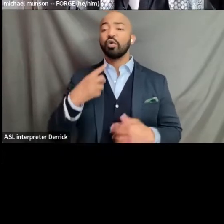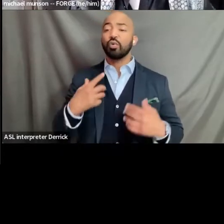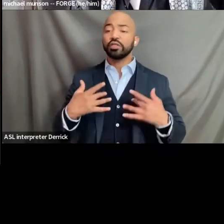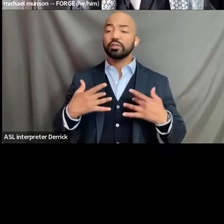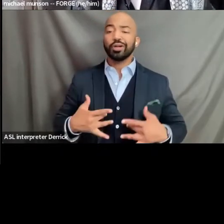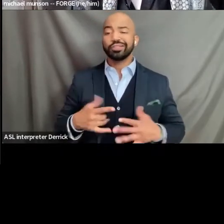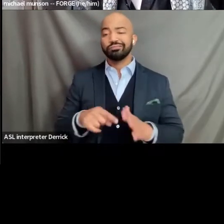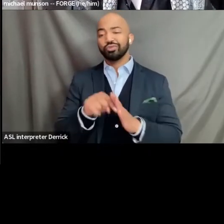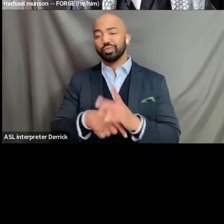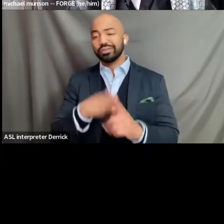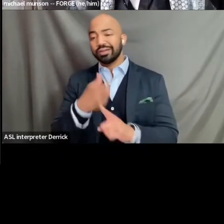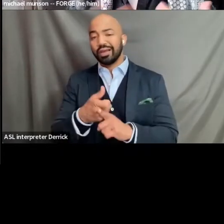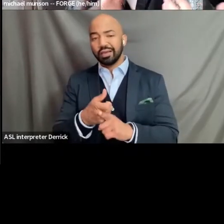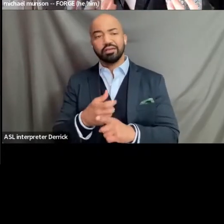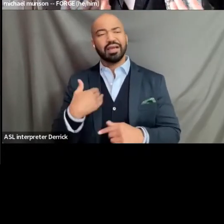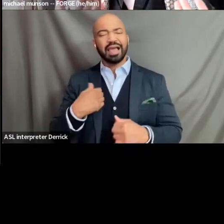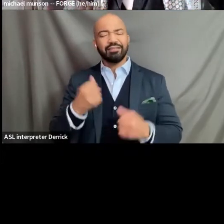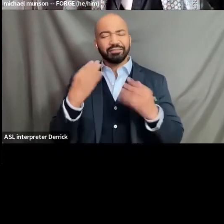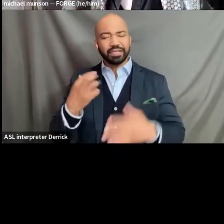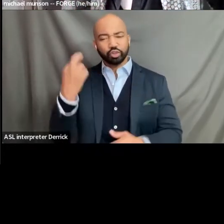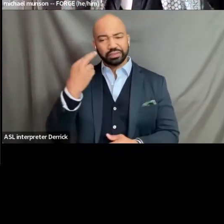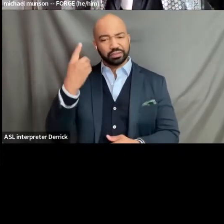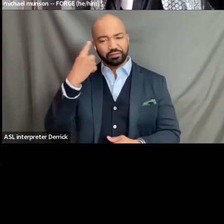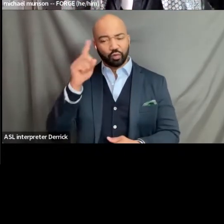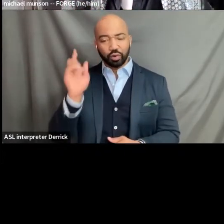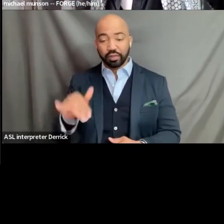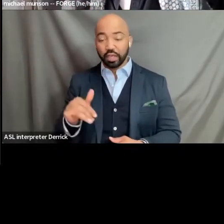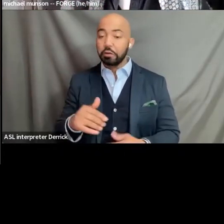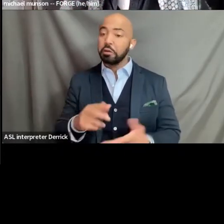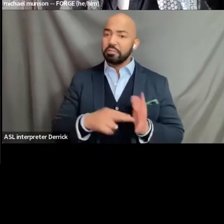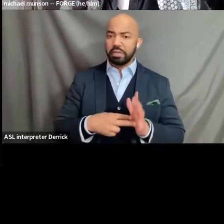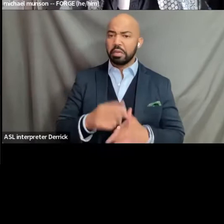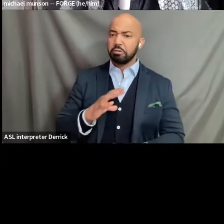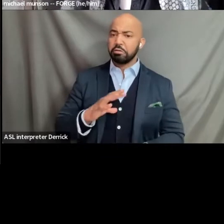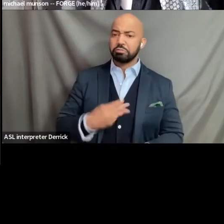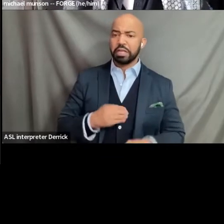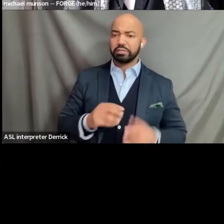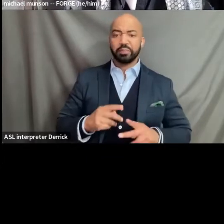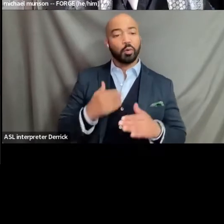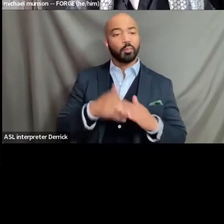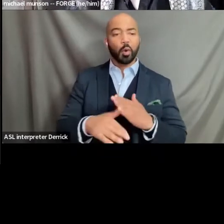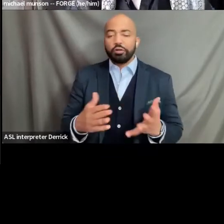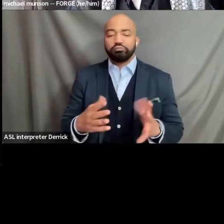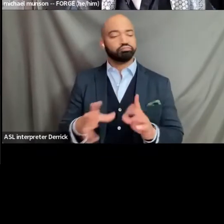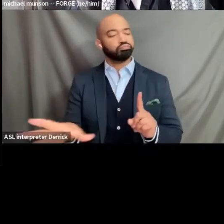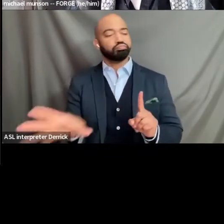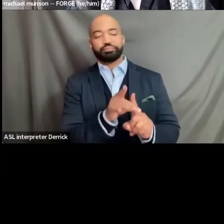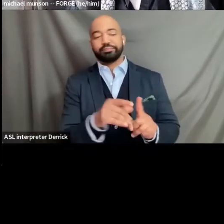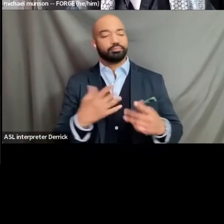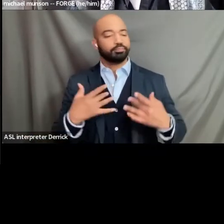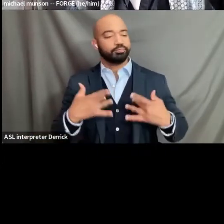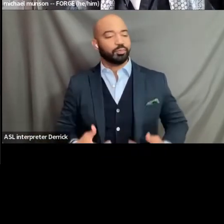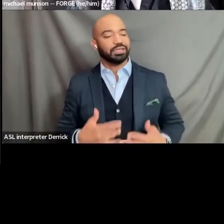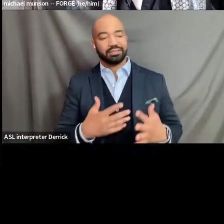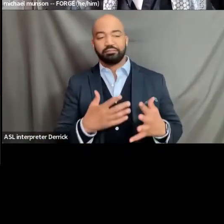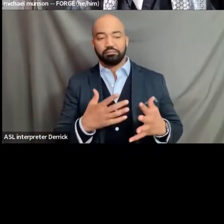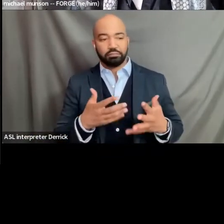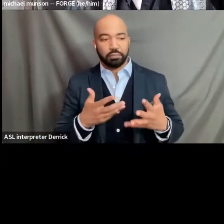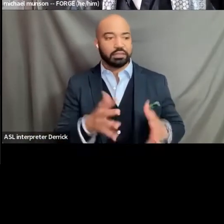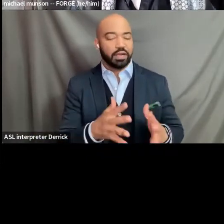Trans people are not born with inherent depression and anxiety. Those things come out of things like abuse,